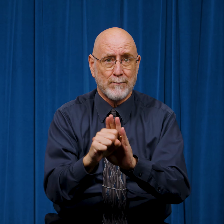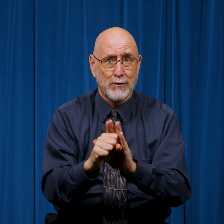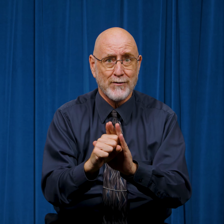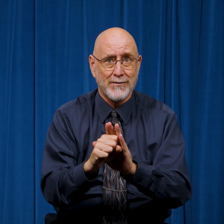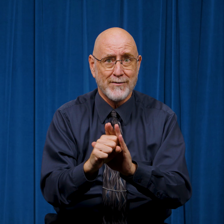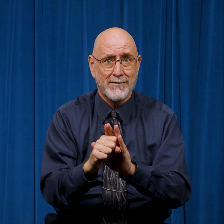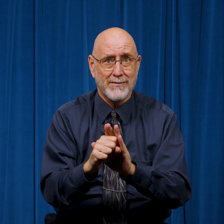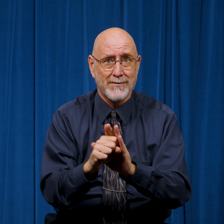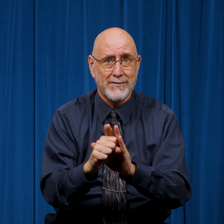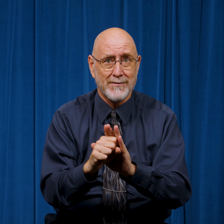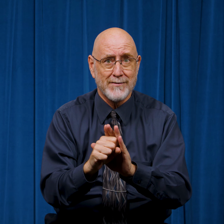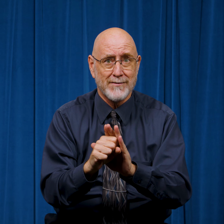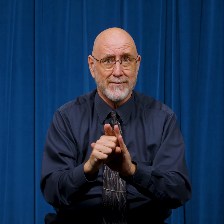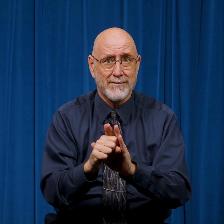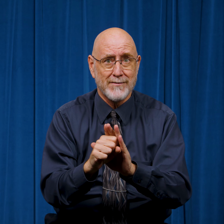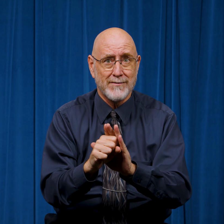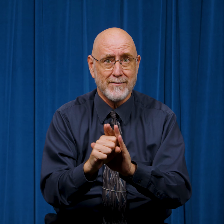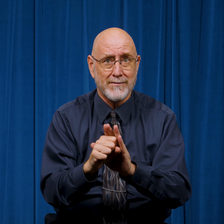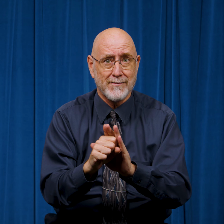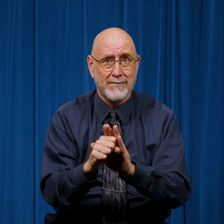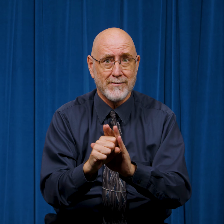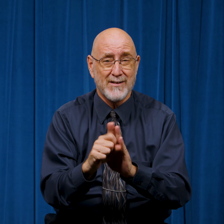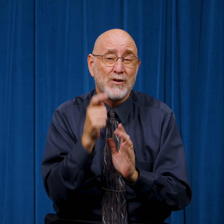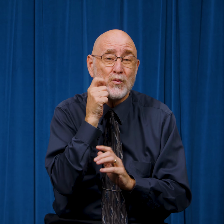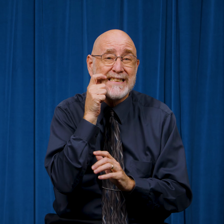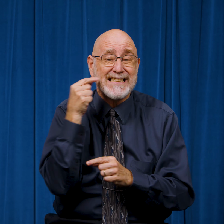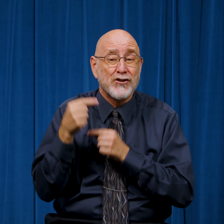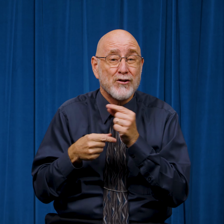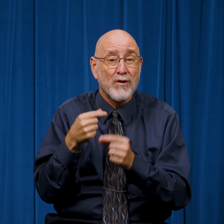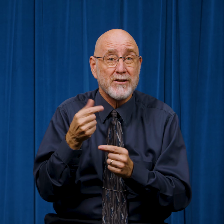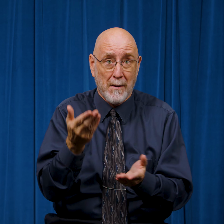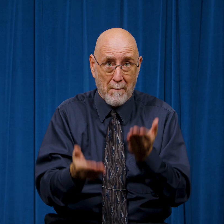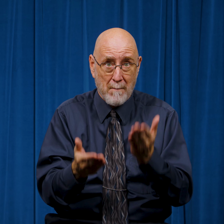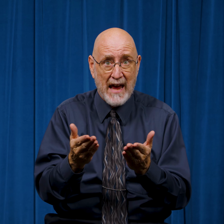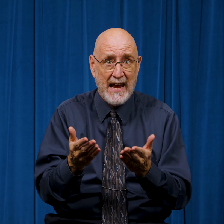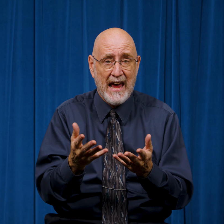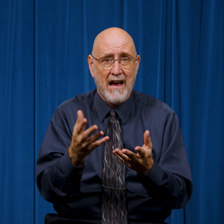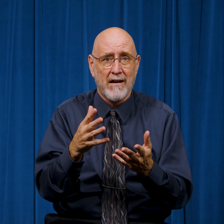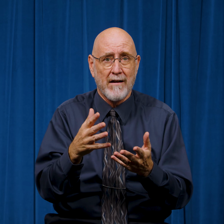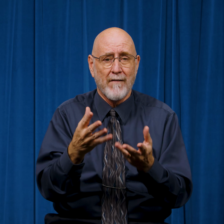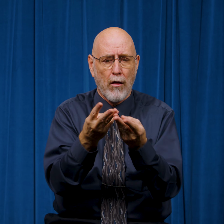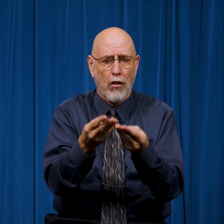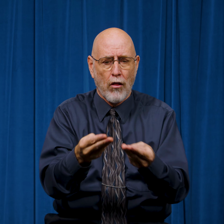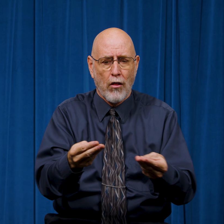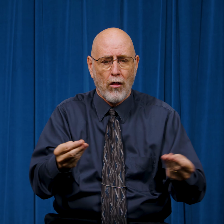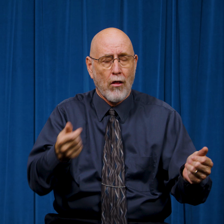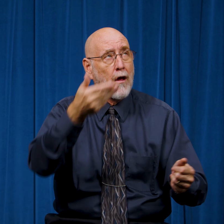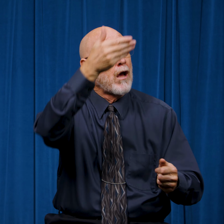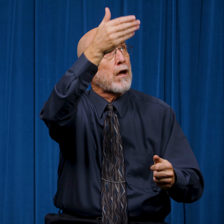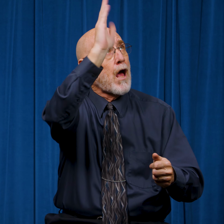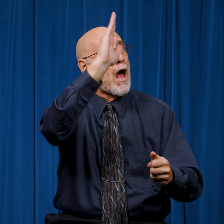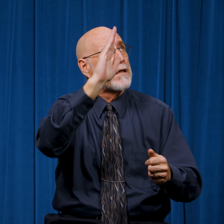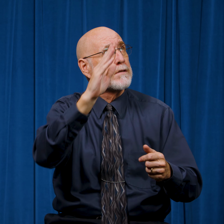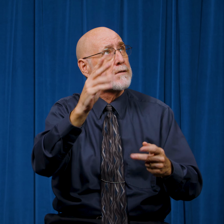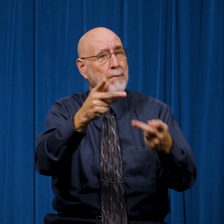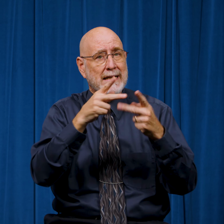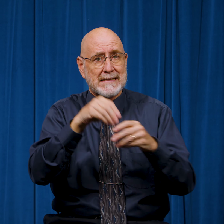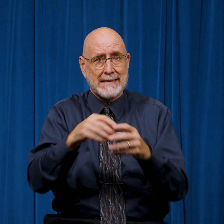Though more recent generations may have diluted the place of God in America,